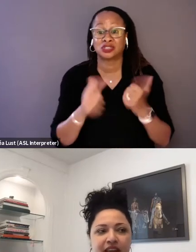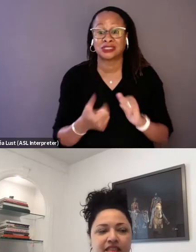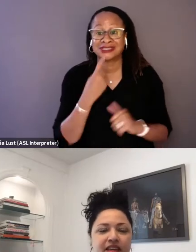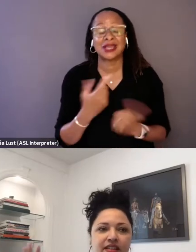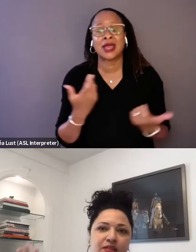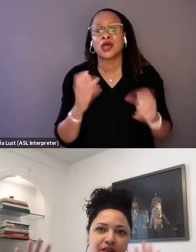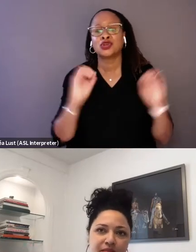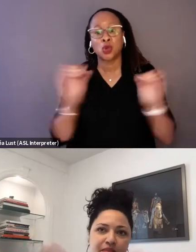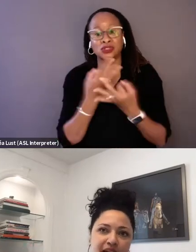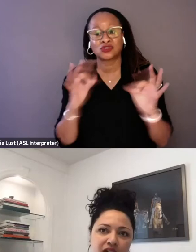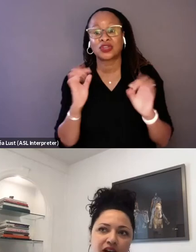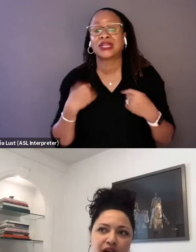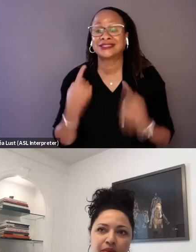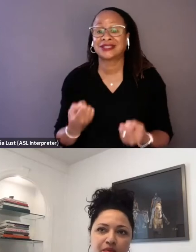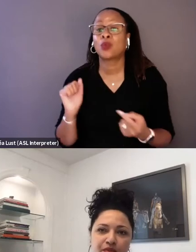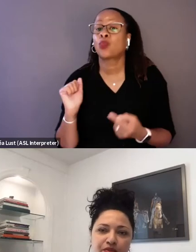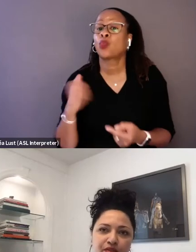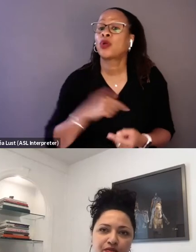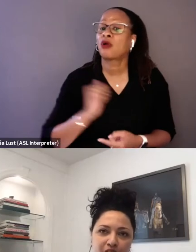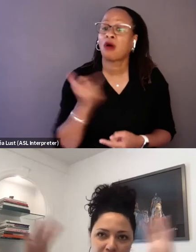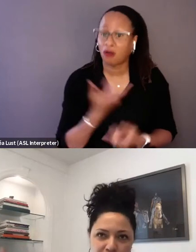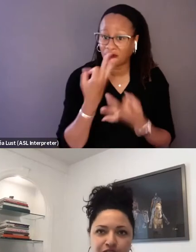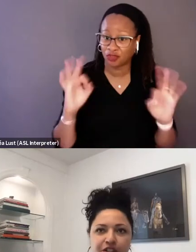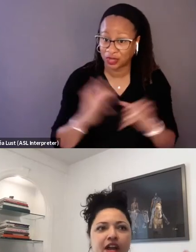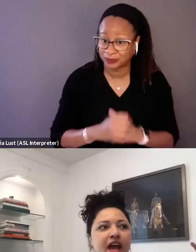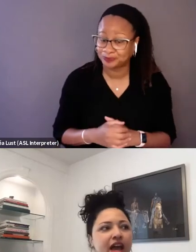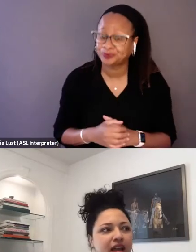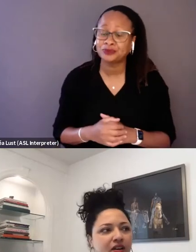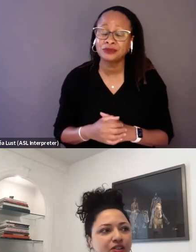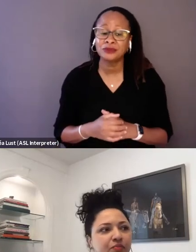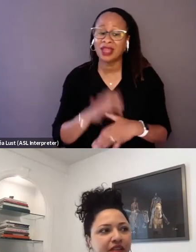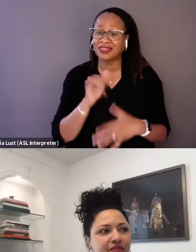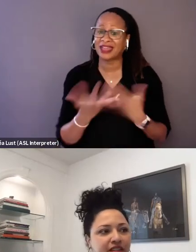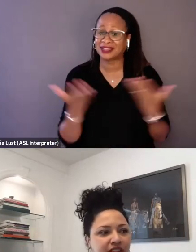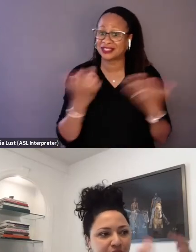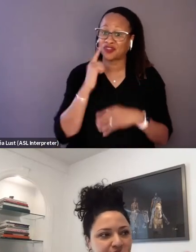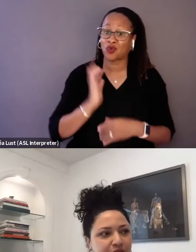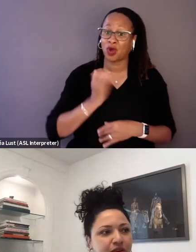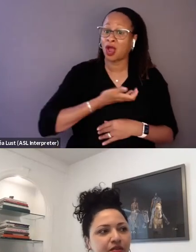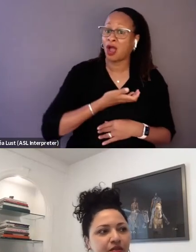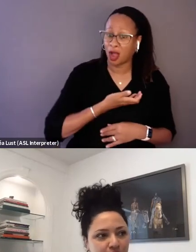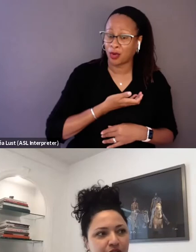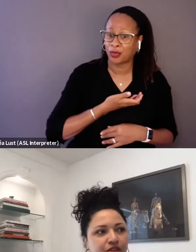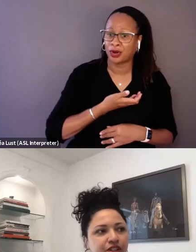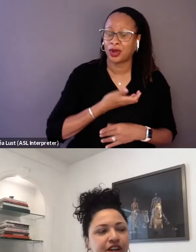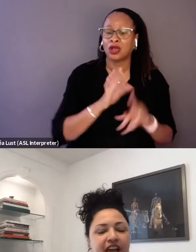that I think exists within black for our culture. And I also believe it exists within queer culture.